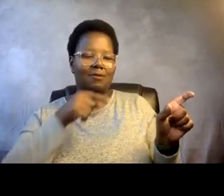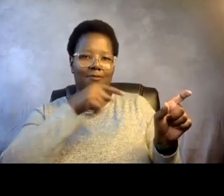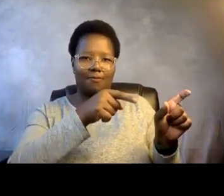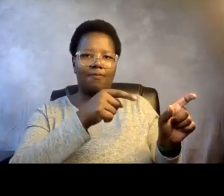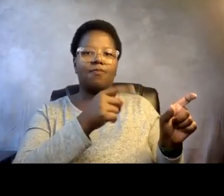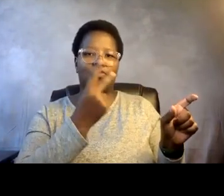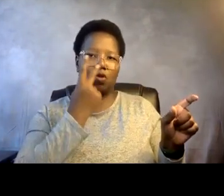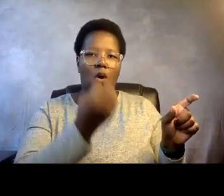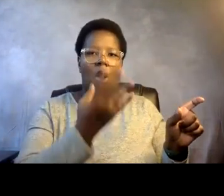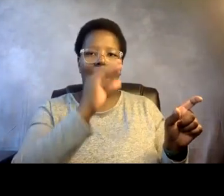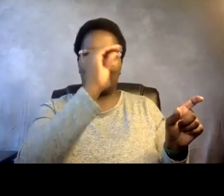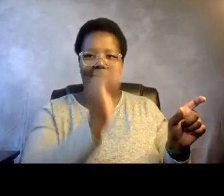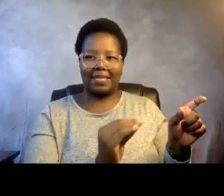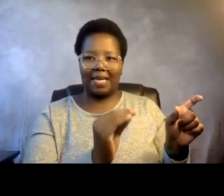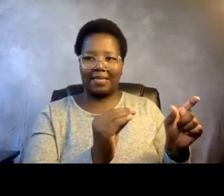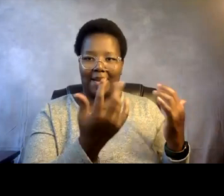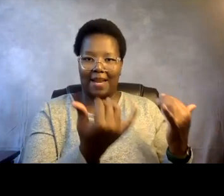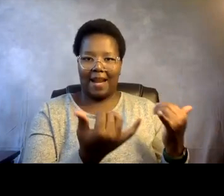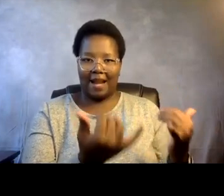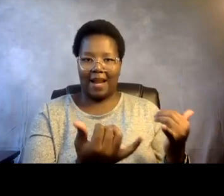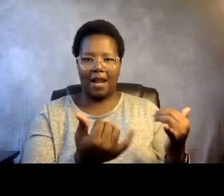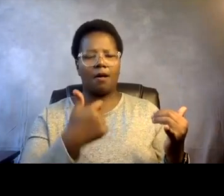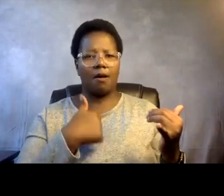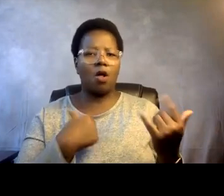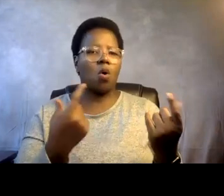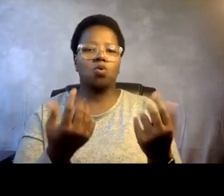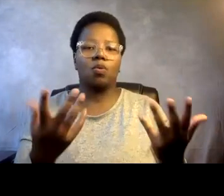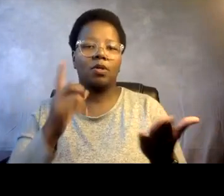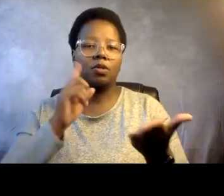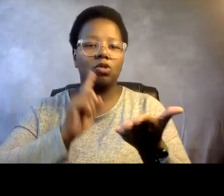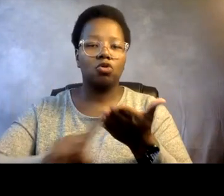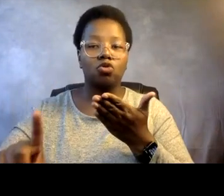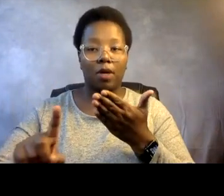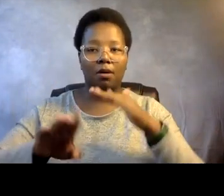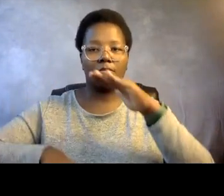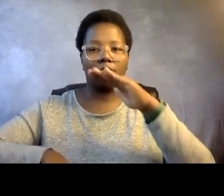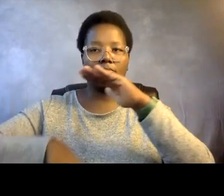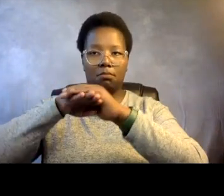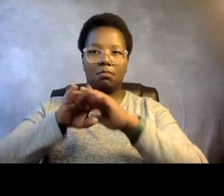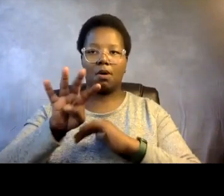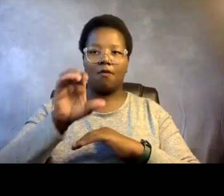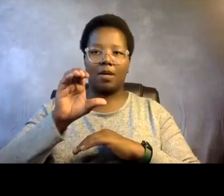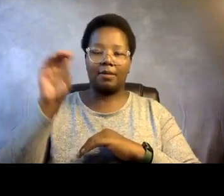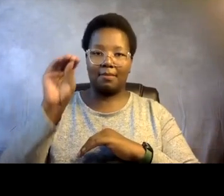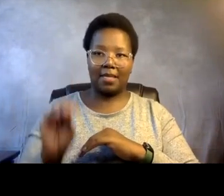So really what I want to do is check at 400 up to really 400 percent, does this page break?